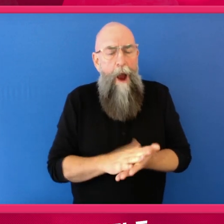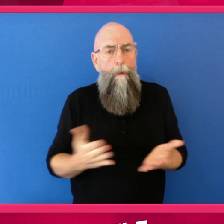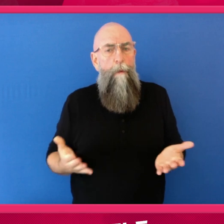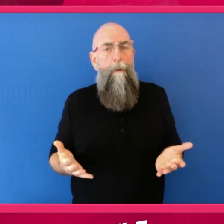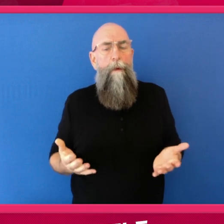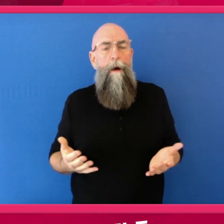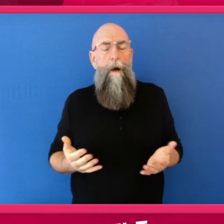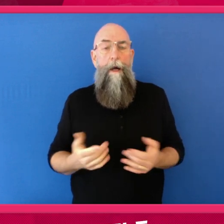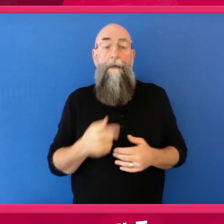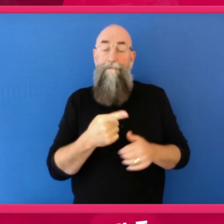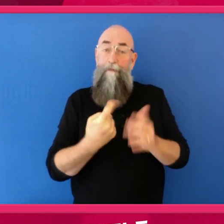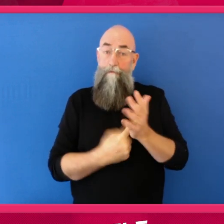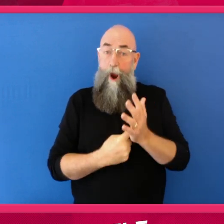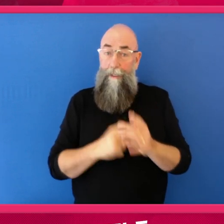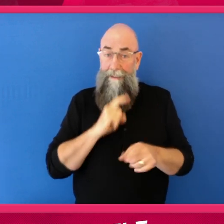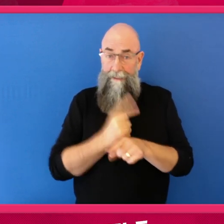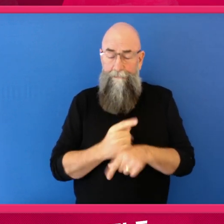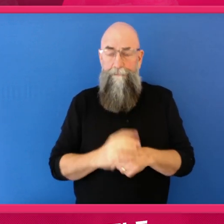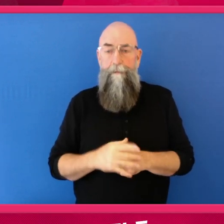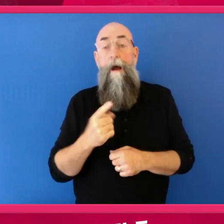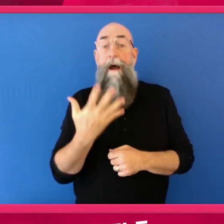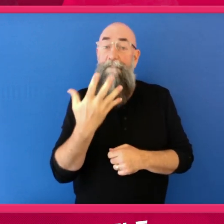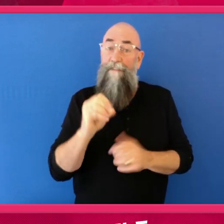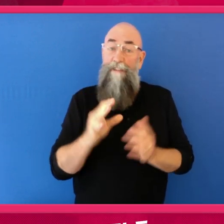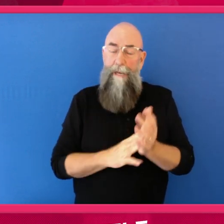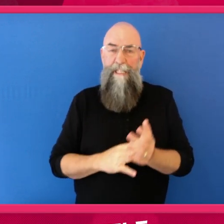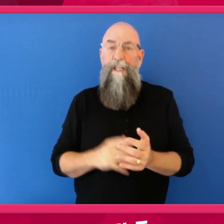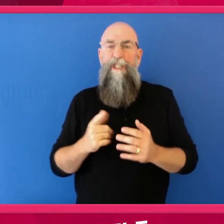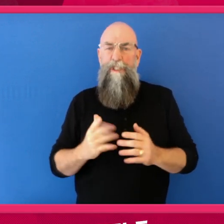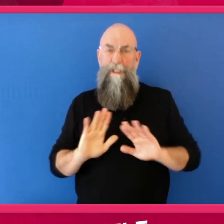freestyle in particular is you've just got to get everything right. And it's all about